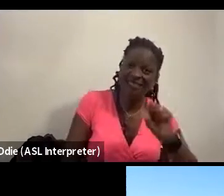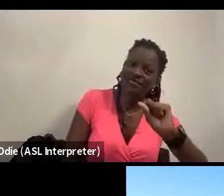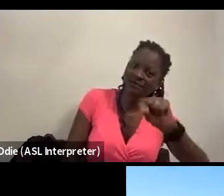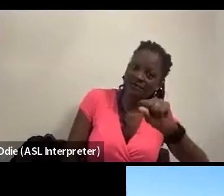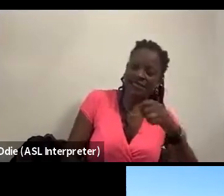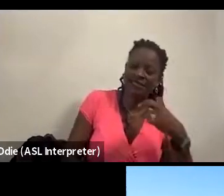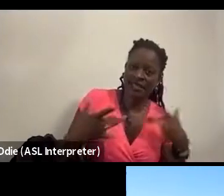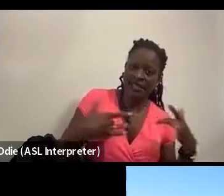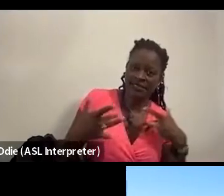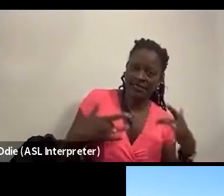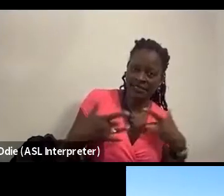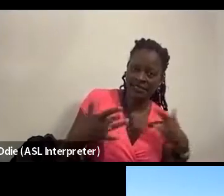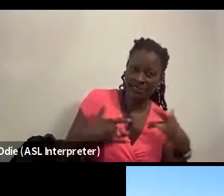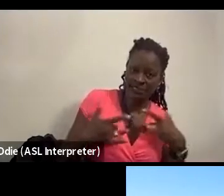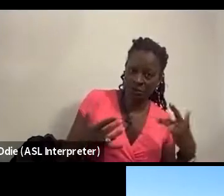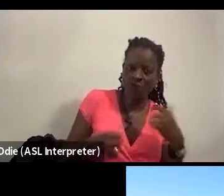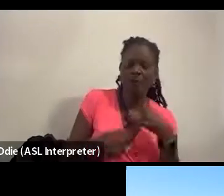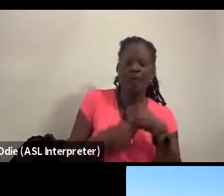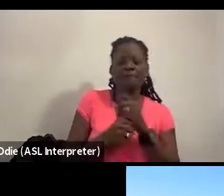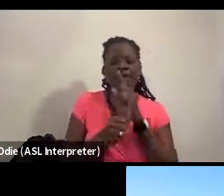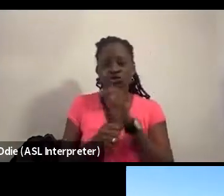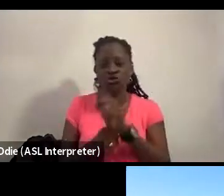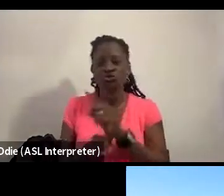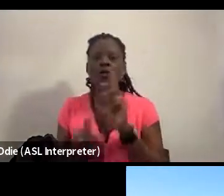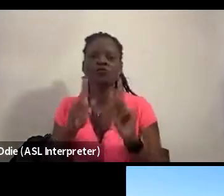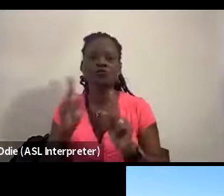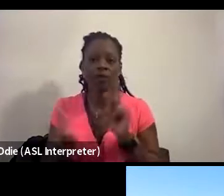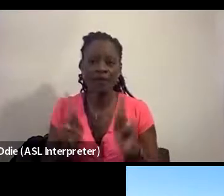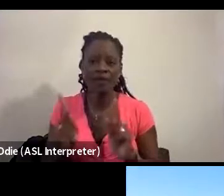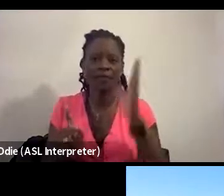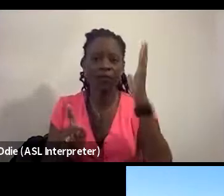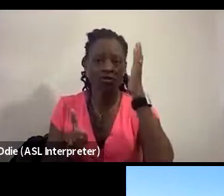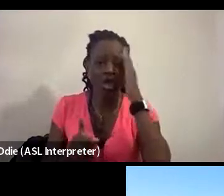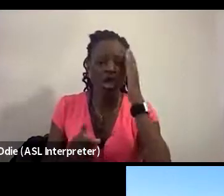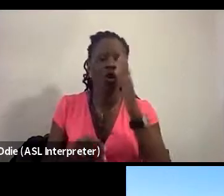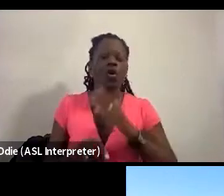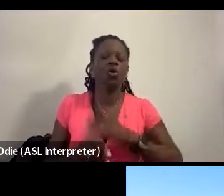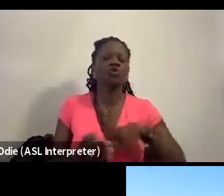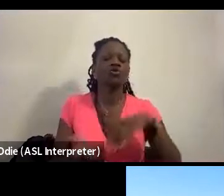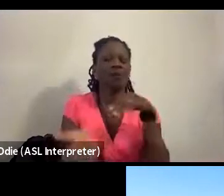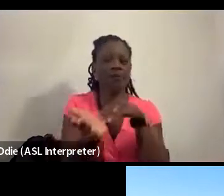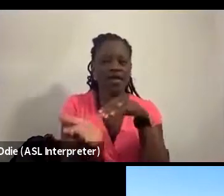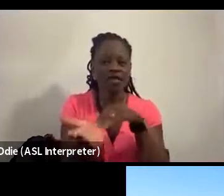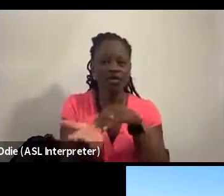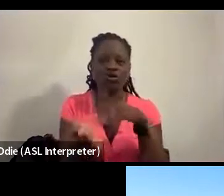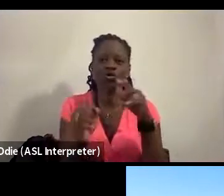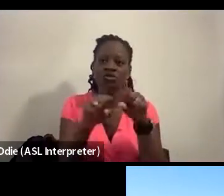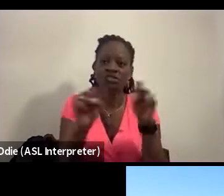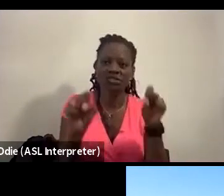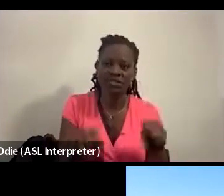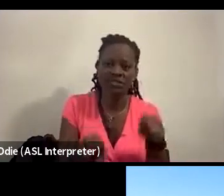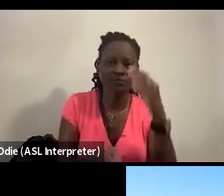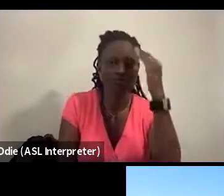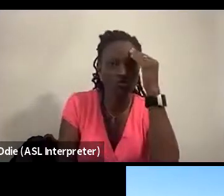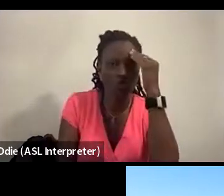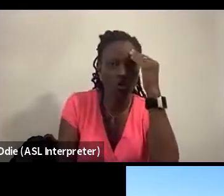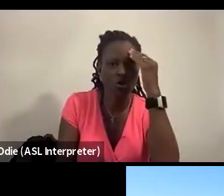the medical personnel in the public are aware of to look for. We should all know that information, totally total transparency,